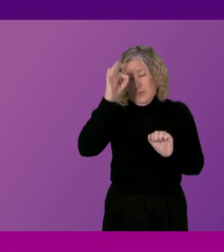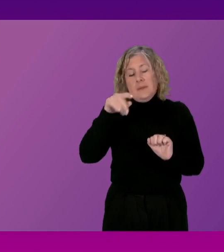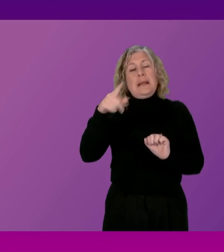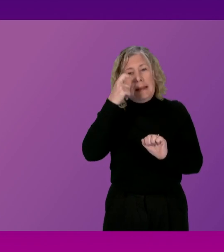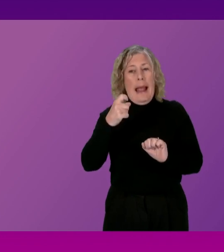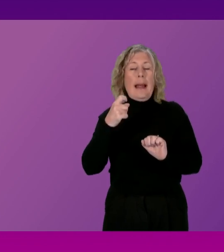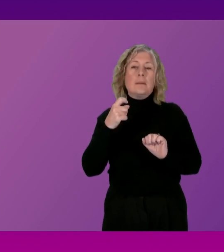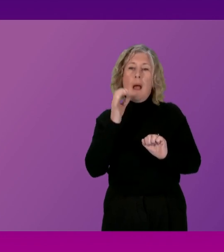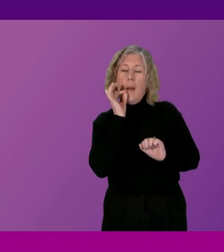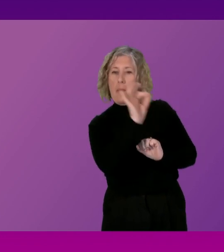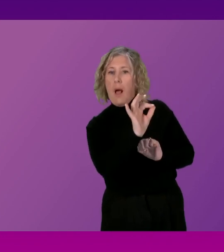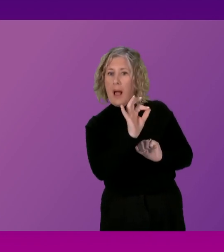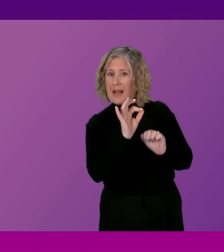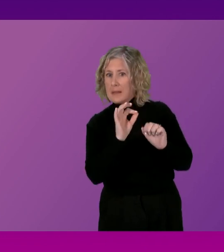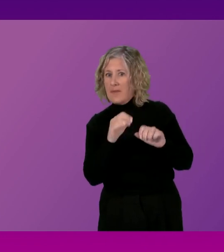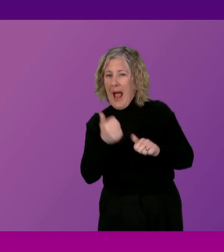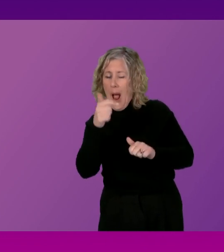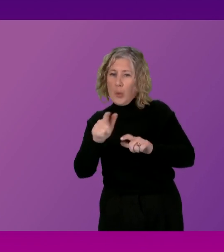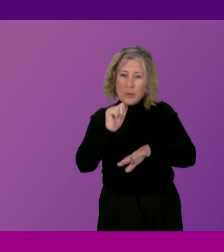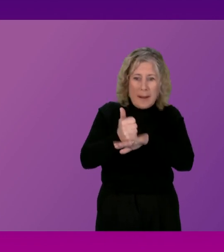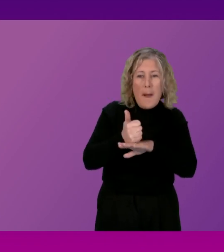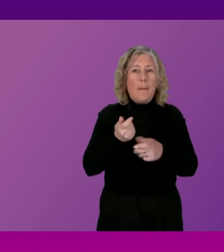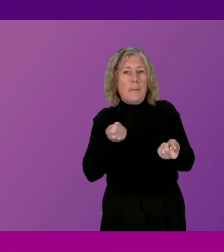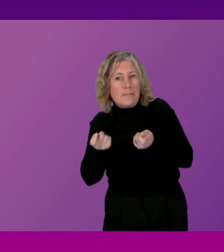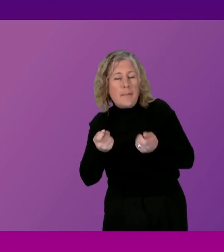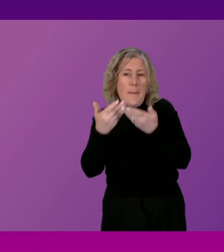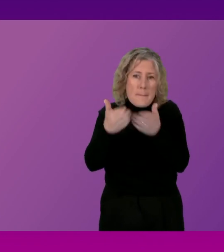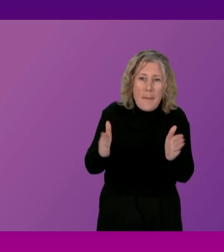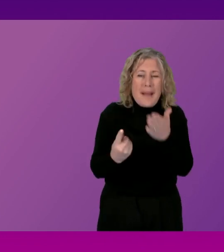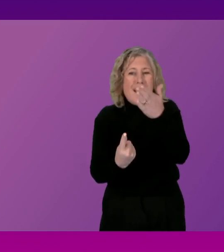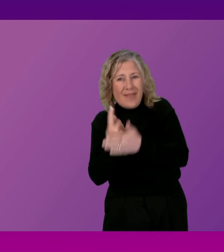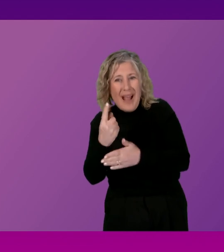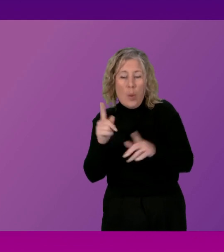I assume that Conservative-led councils also do not have control zones in place.